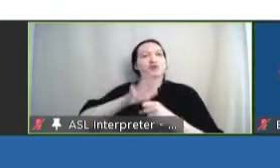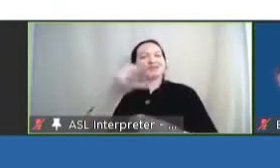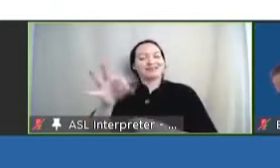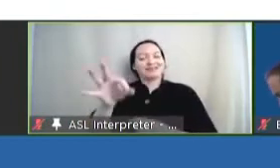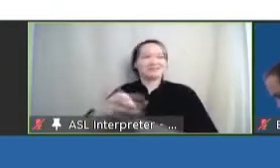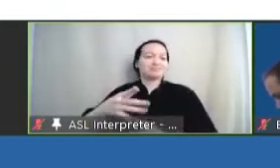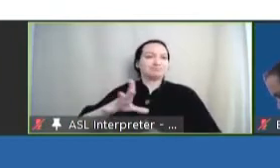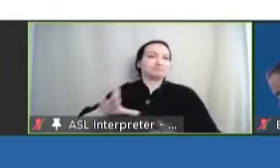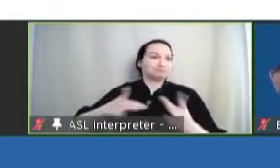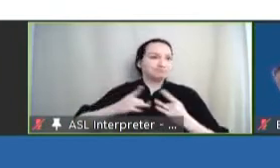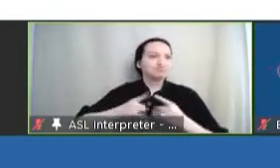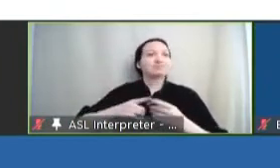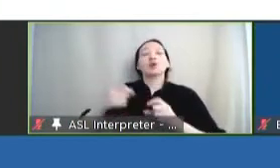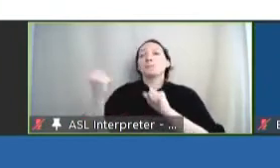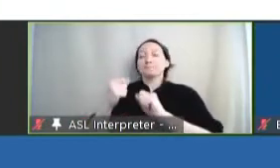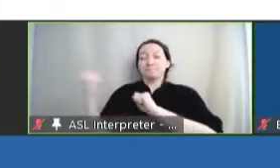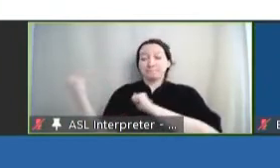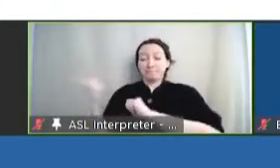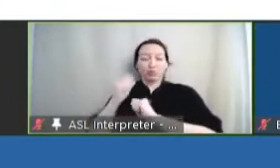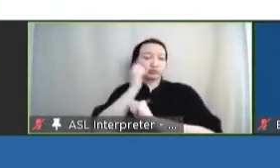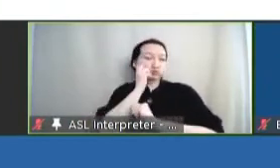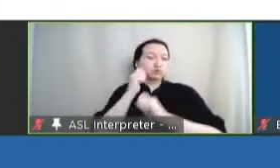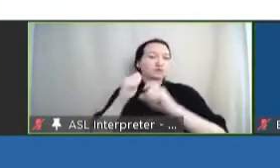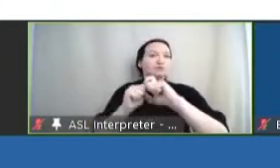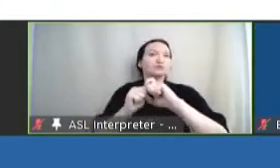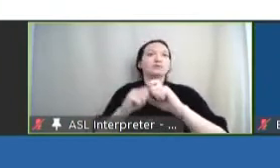the bolded odds ratios in the table are statistically significant.